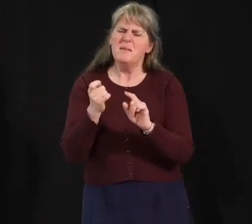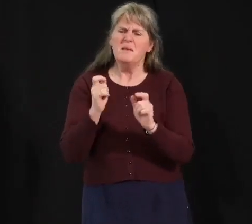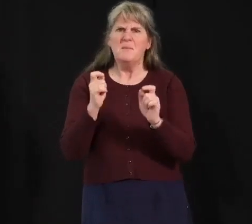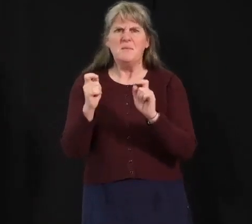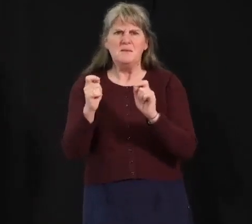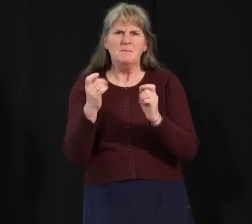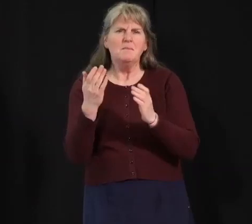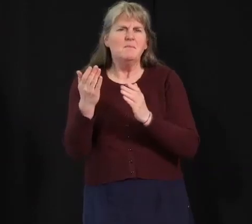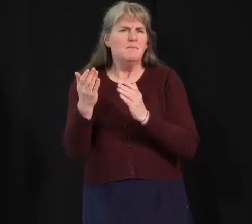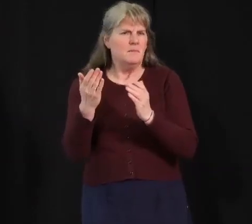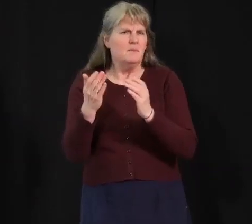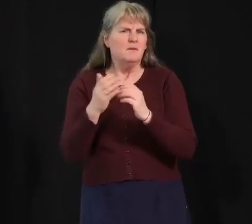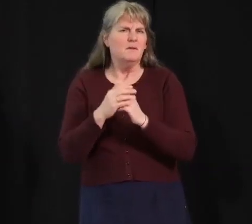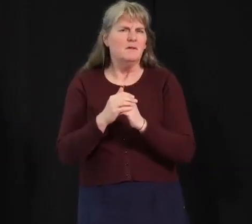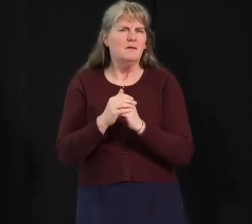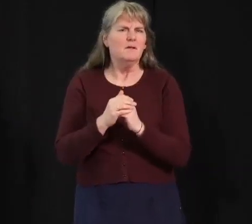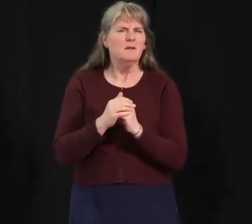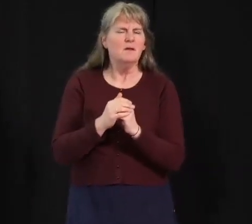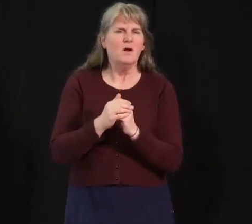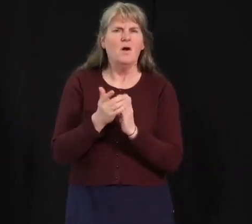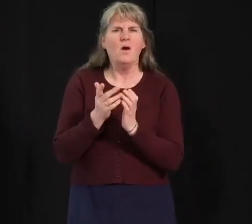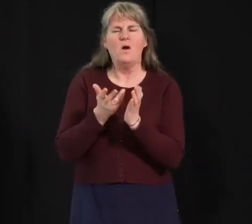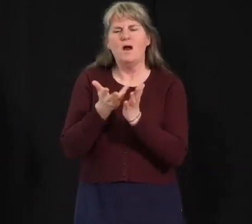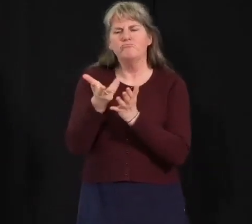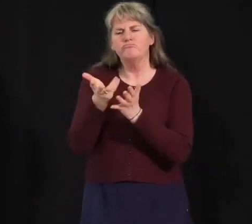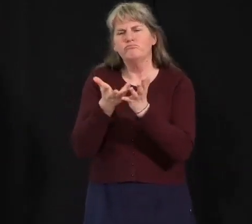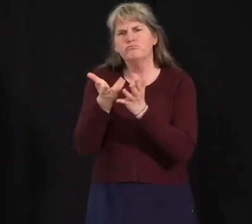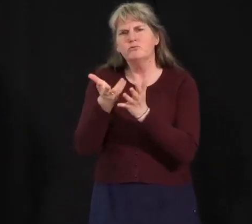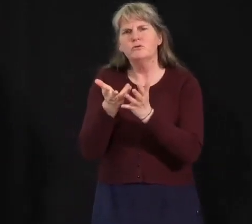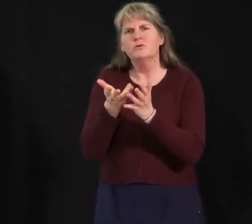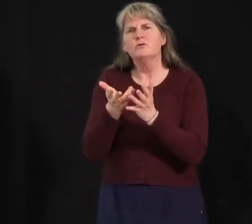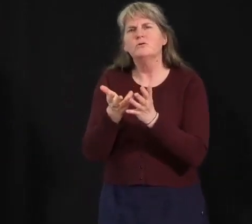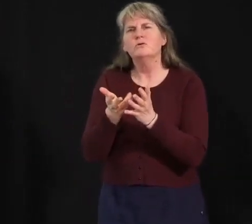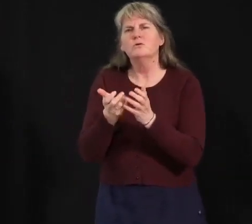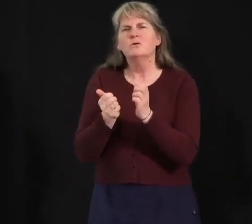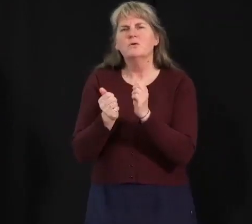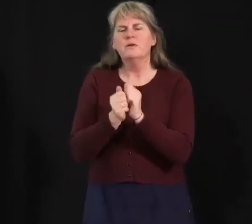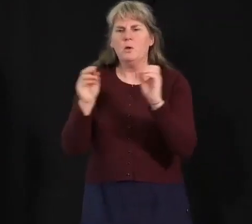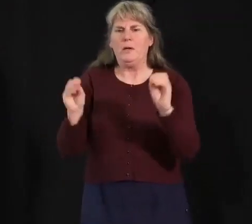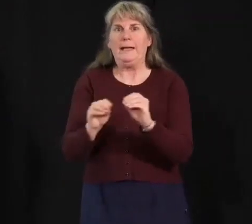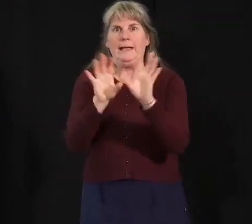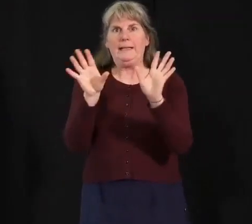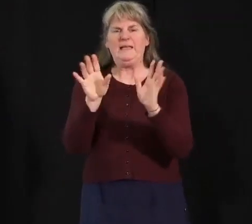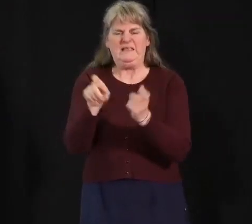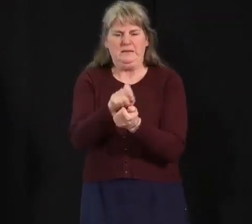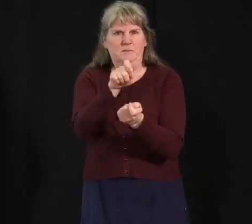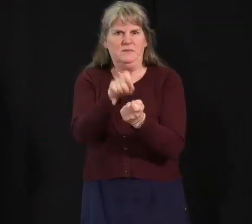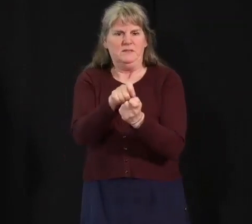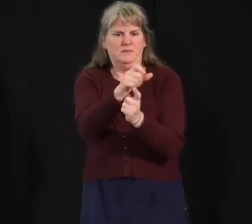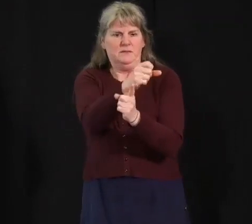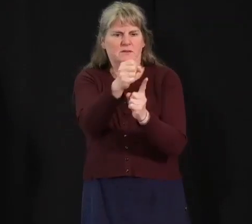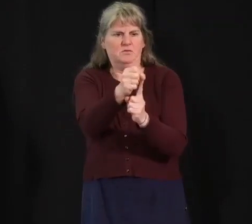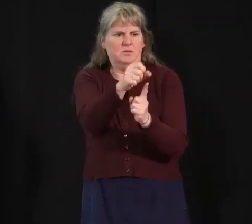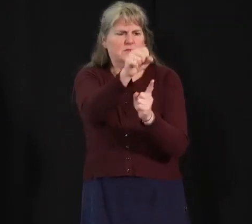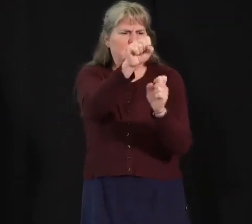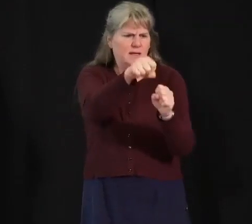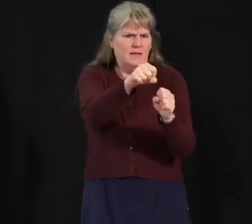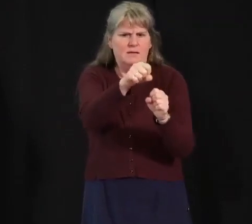continuing. The banon gatherings of ten or more people, and potentially